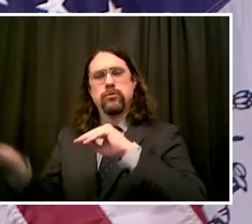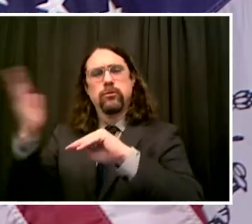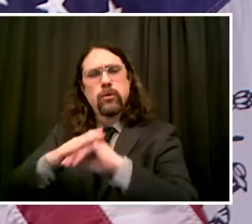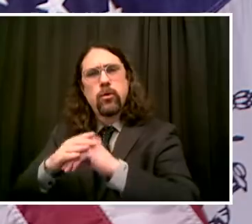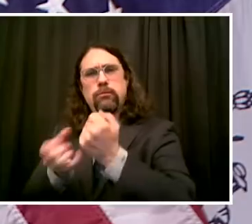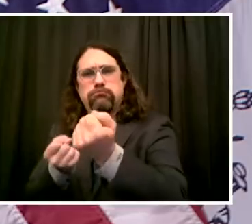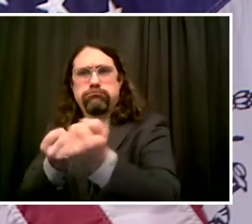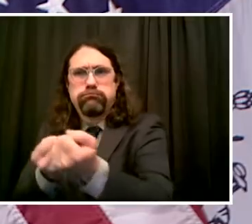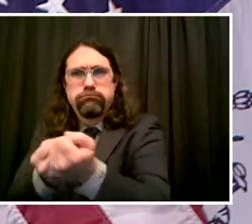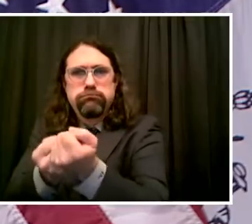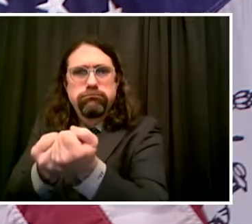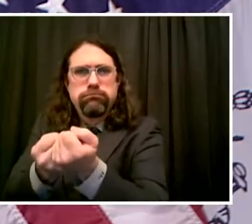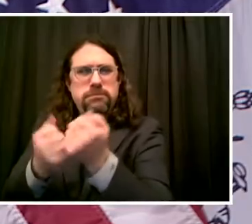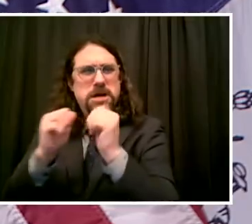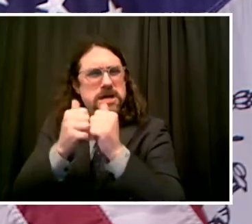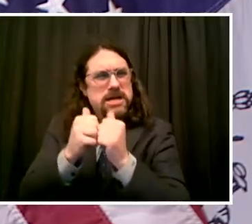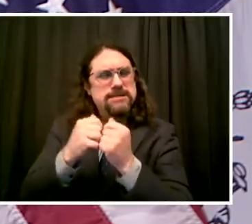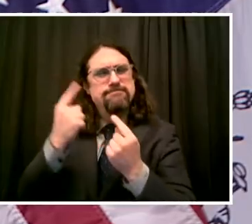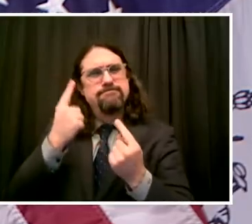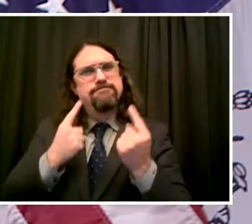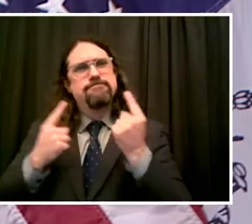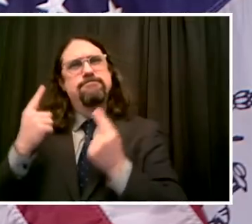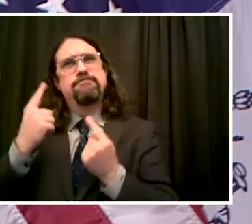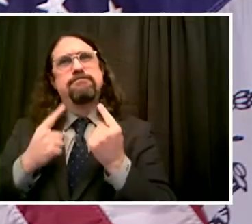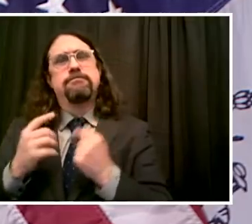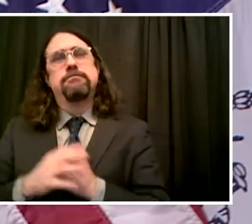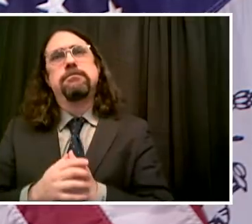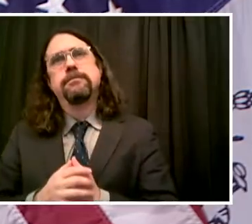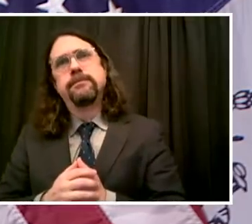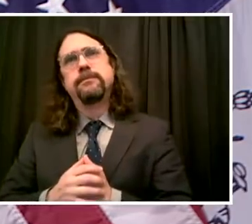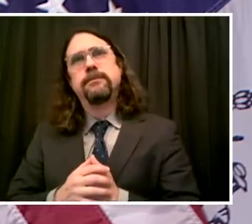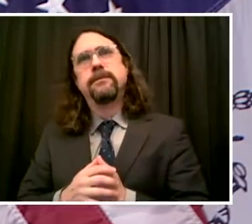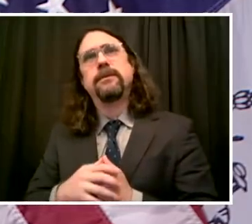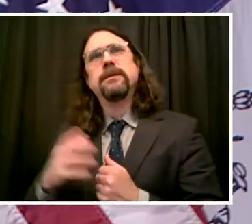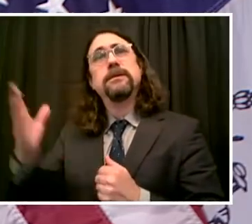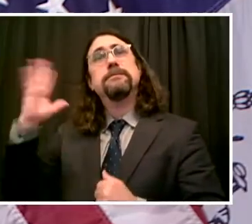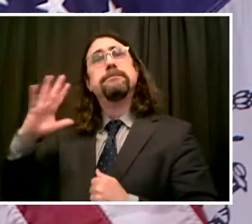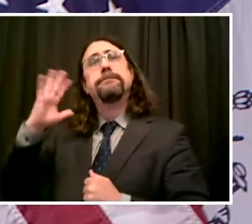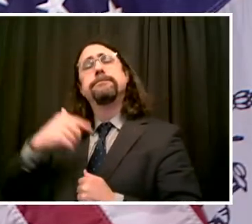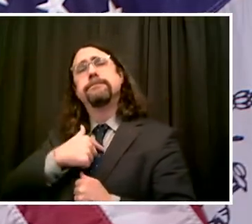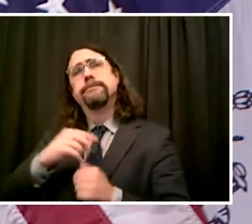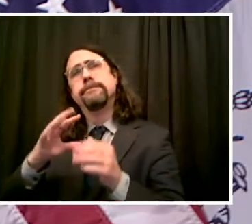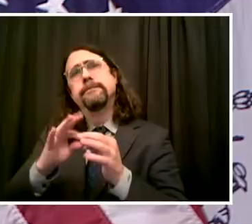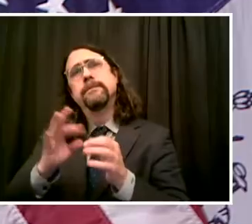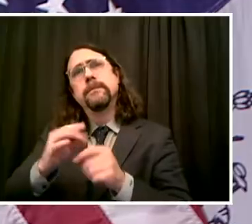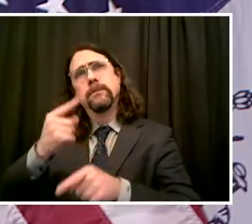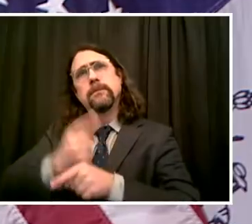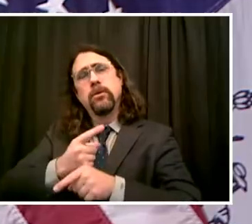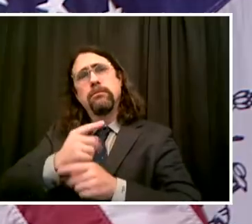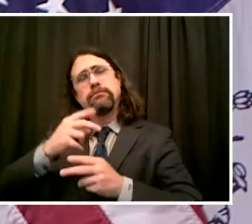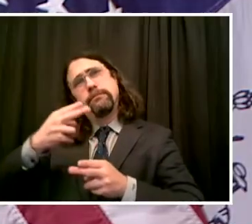ONE OF THE MOST IMPORTANT ELEMENTS OF THAT IS SUPPORT CMTA